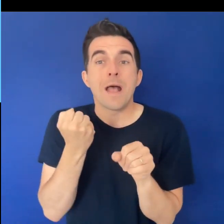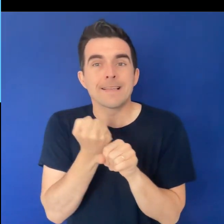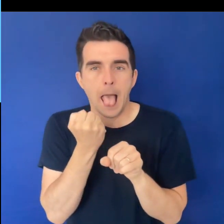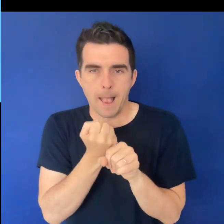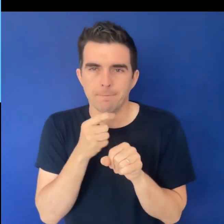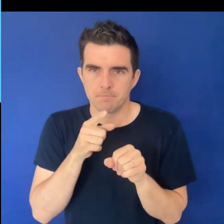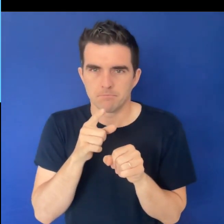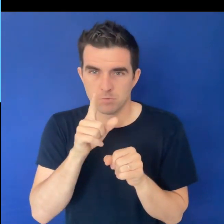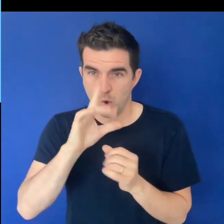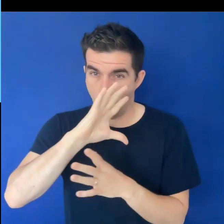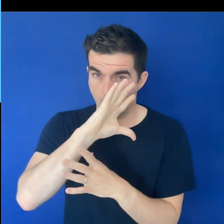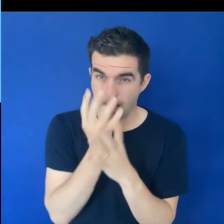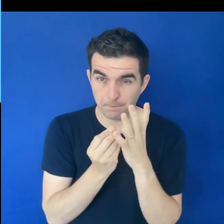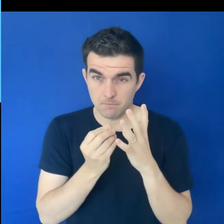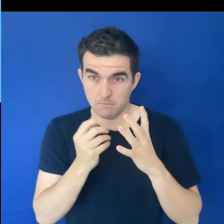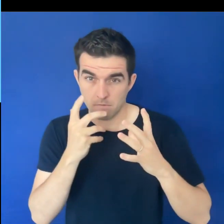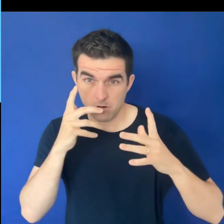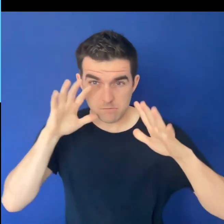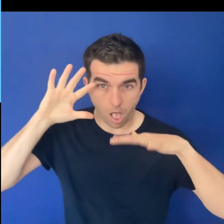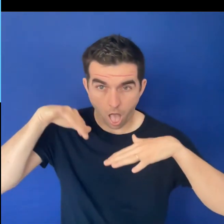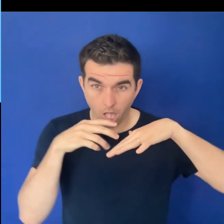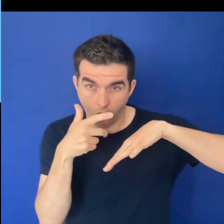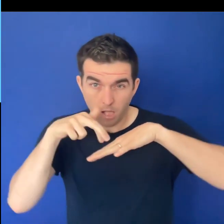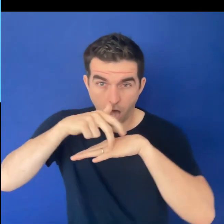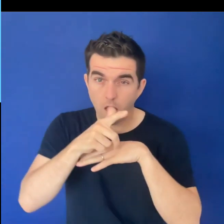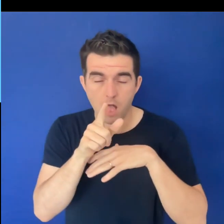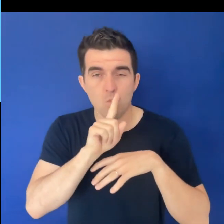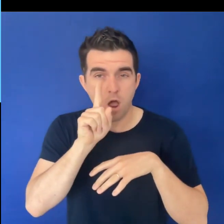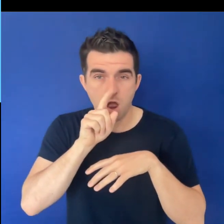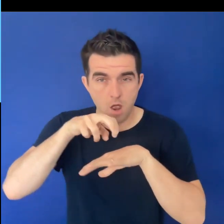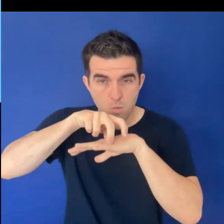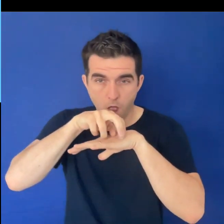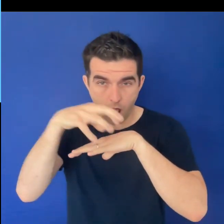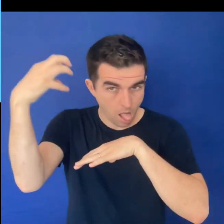a mysterious gecko embarking on a quest to collect the most powerful mask of his world.